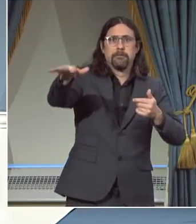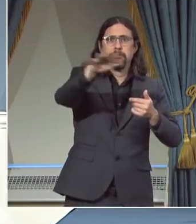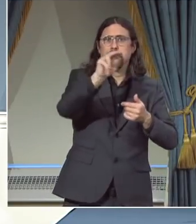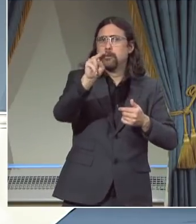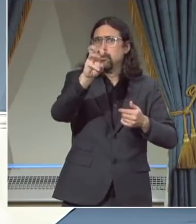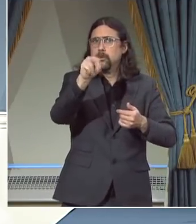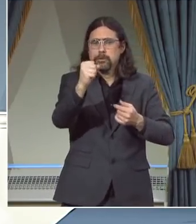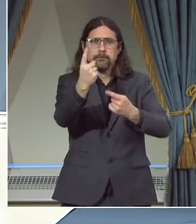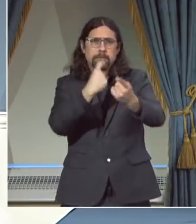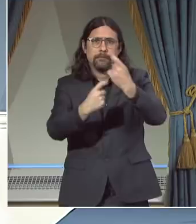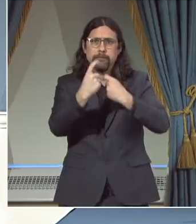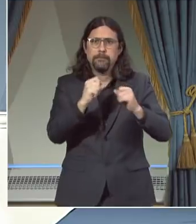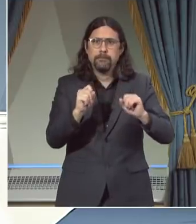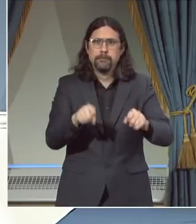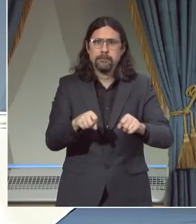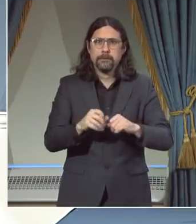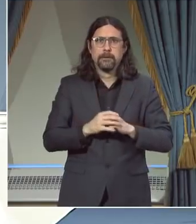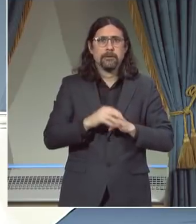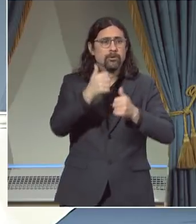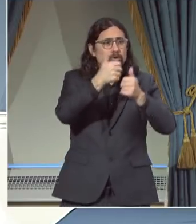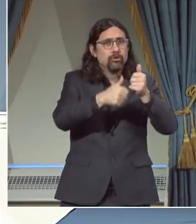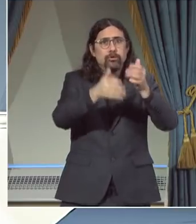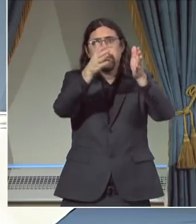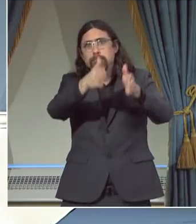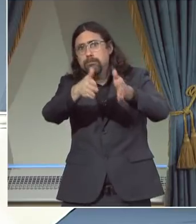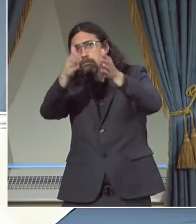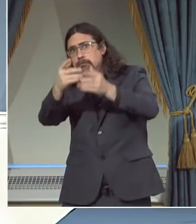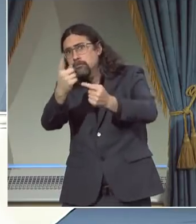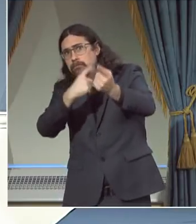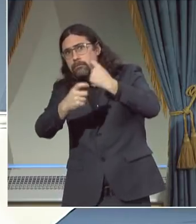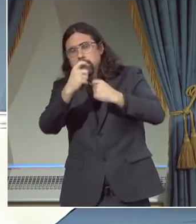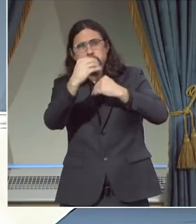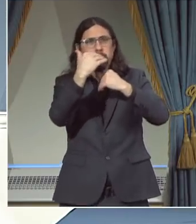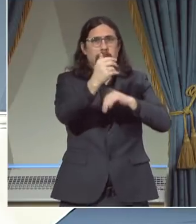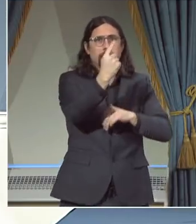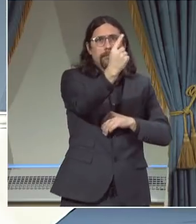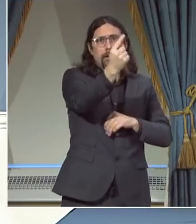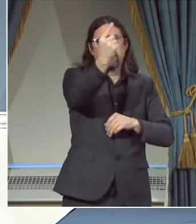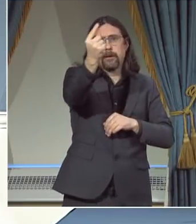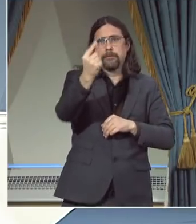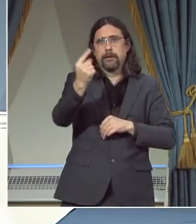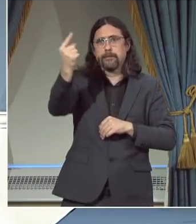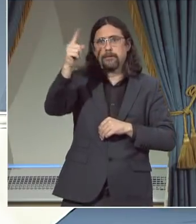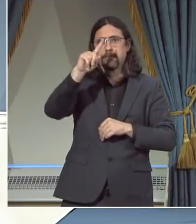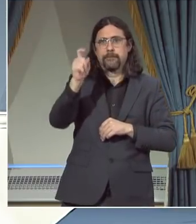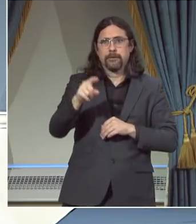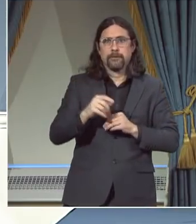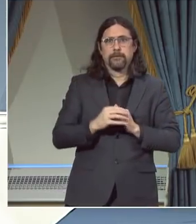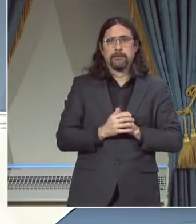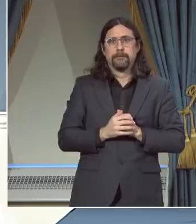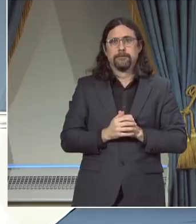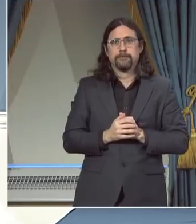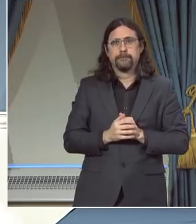WE'LL ASK EVERYONE TO LIMIT THEMSELVES TO JUST ONE QUESTION INEFRTFO T OGET THROUGH AS MANY OUETTLSAS POSSIBLE.